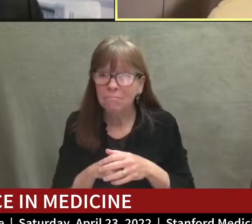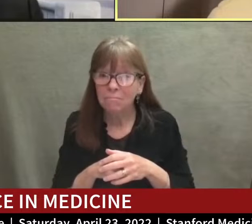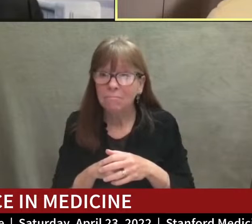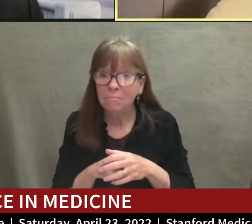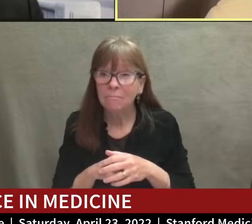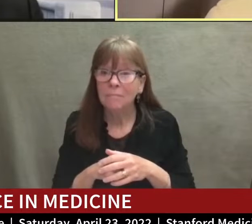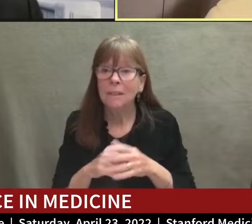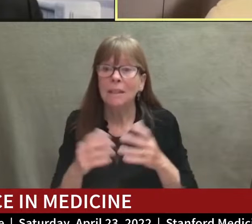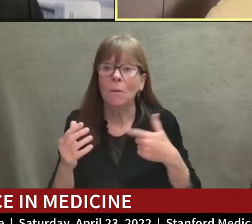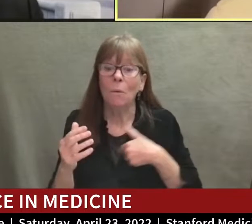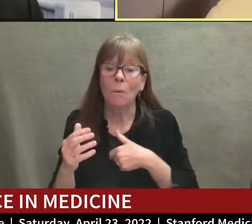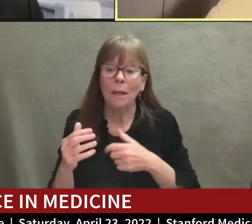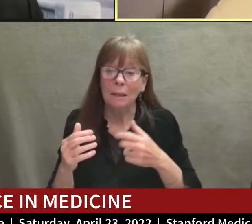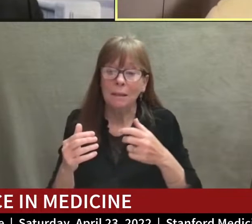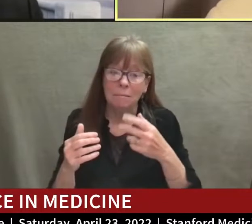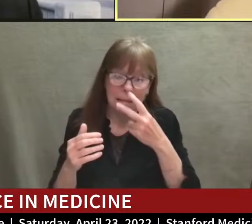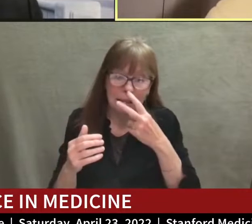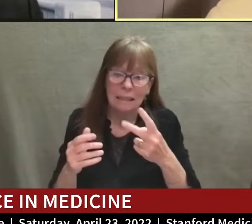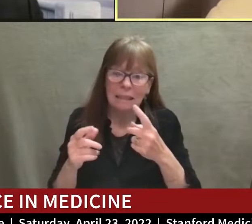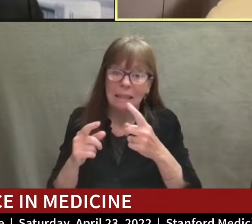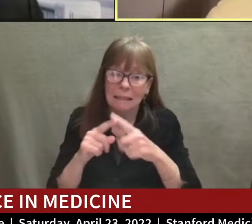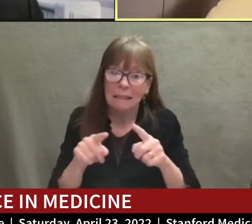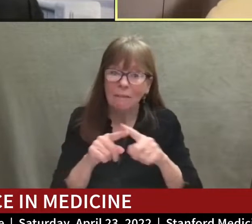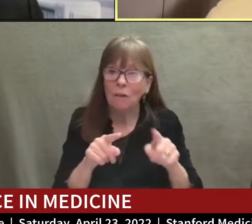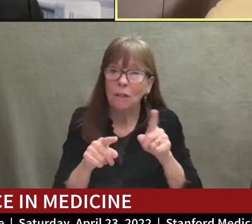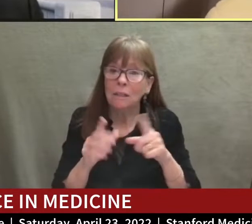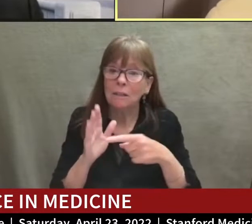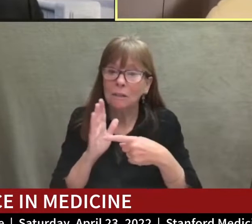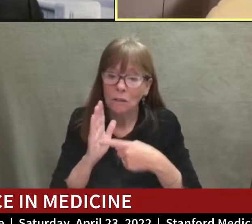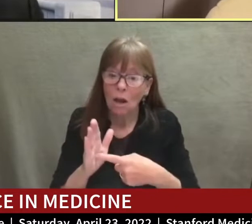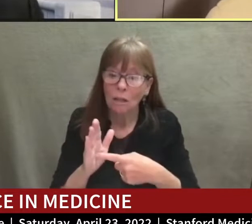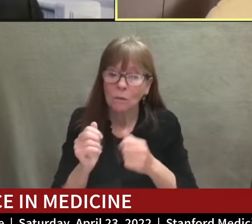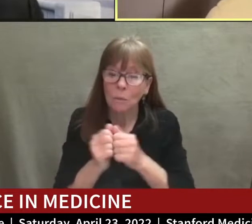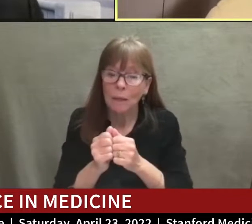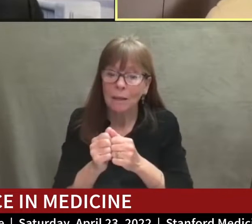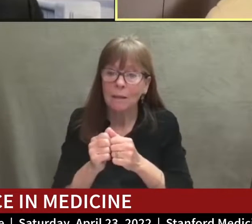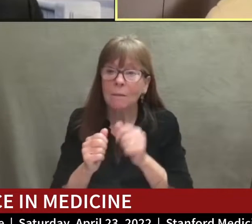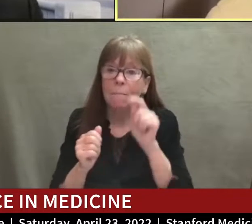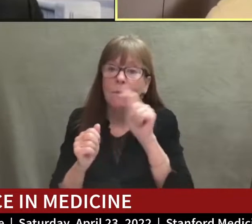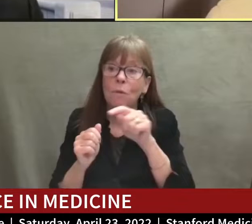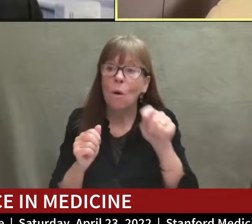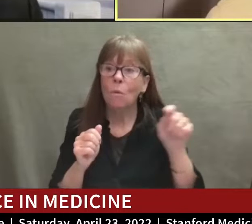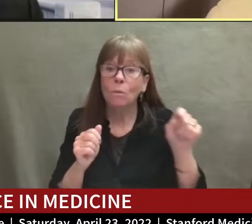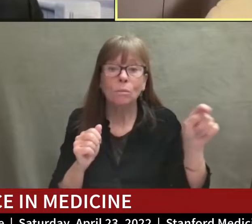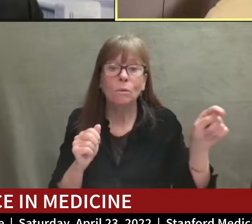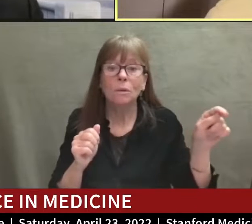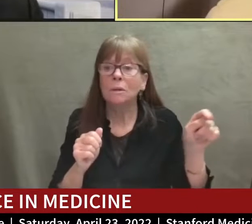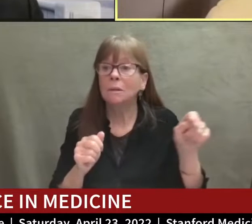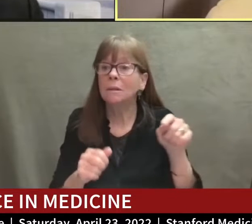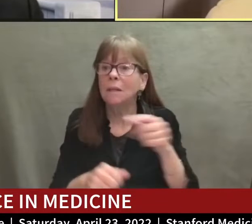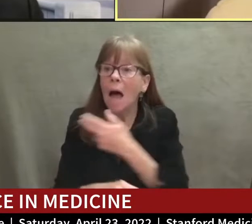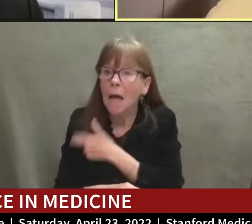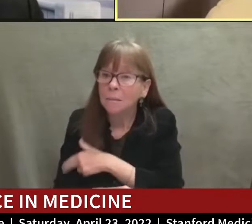So I think it starts with, I think, institutions being accountable about,